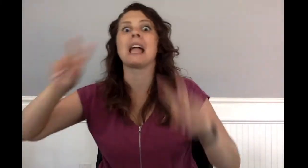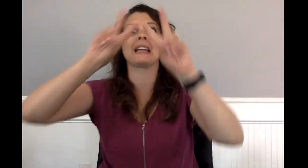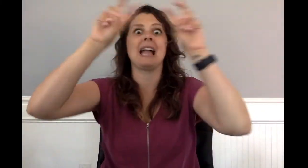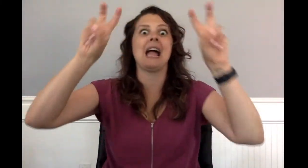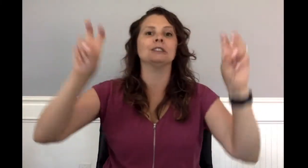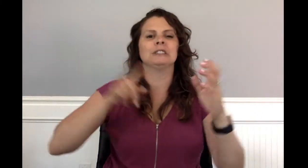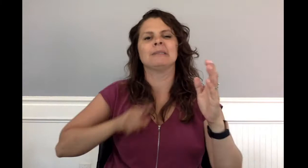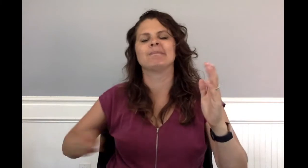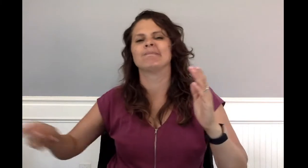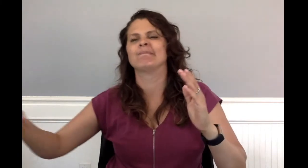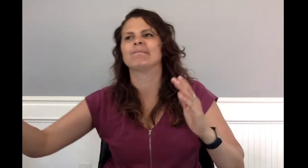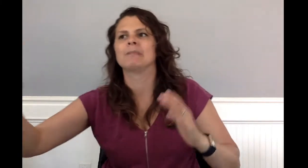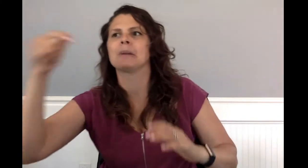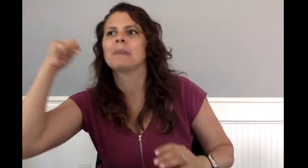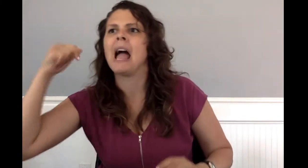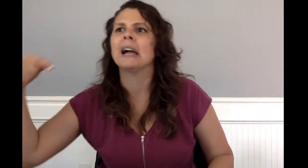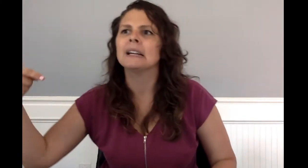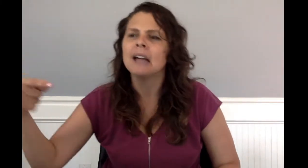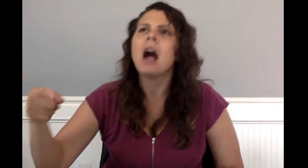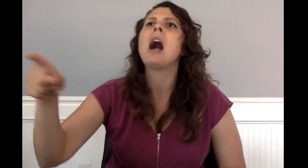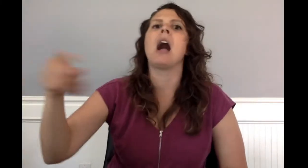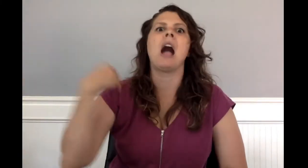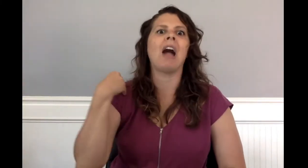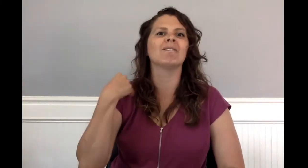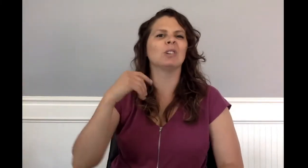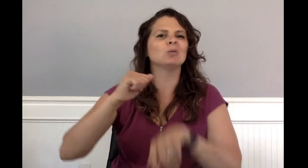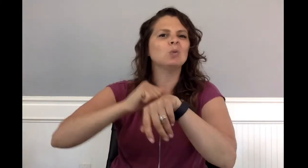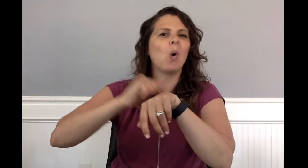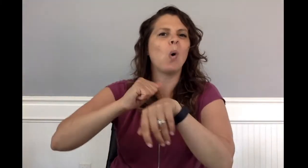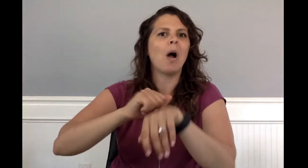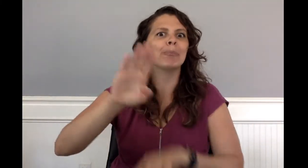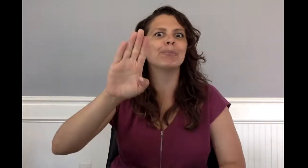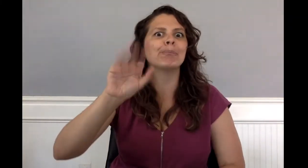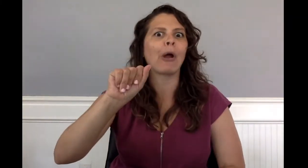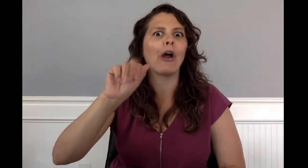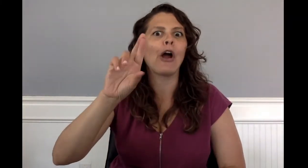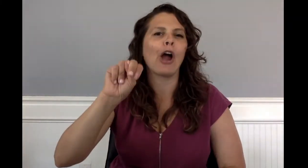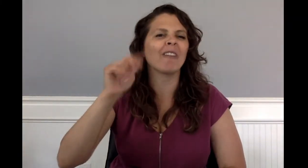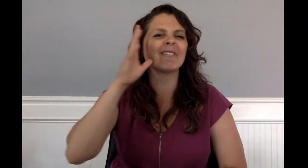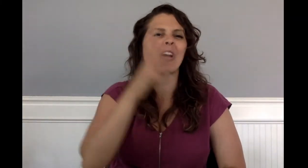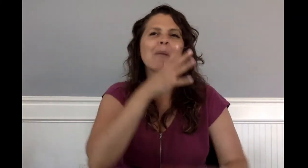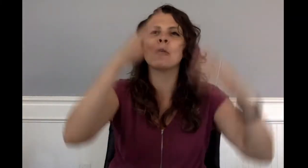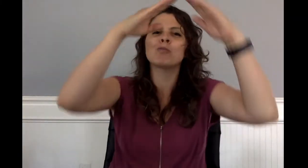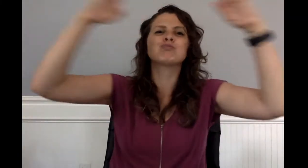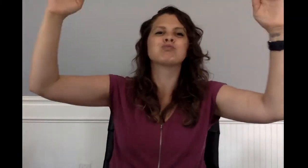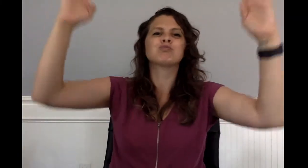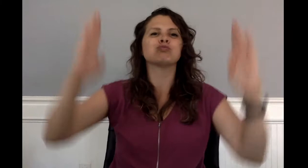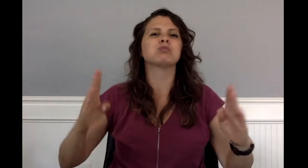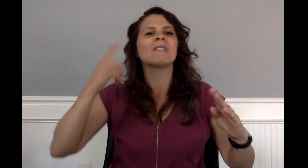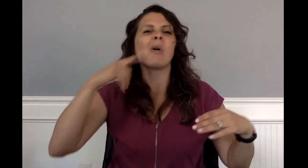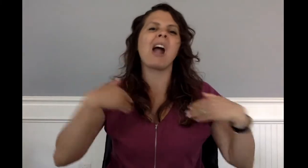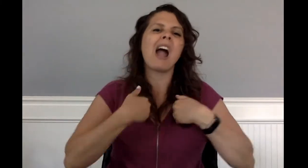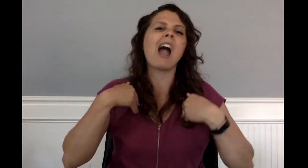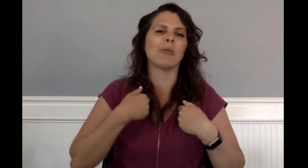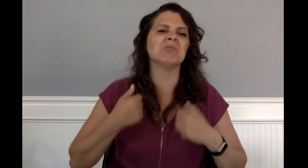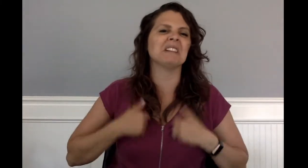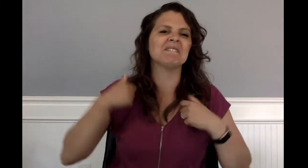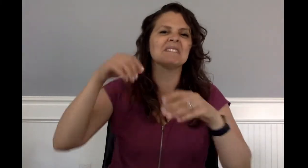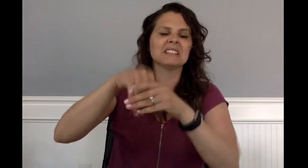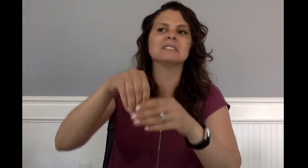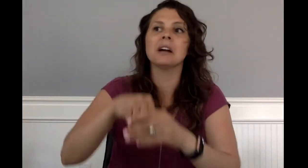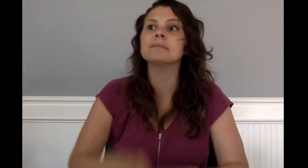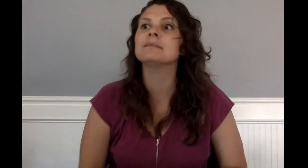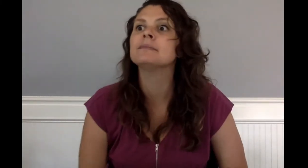Charlie and Frog circled behind the castle and came to a stone barn that's for the farm animals.